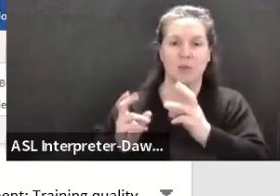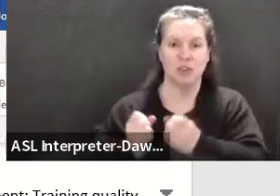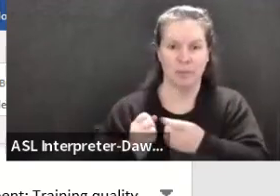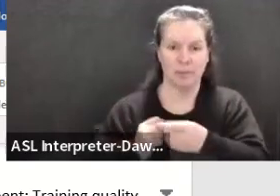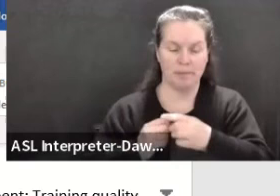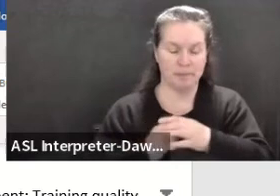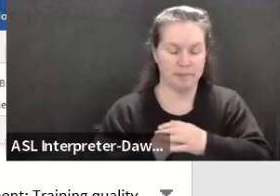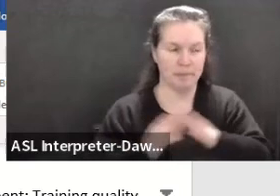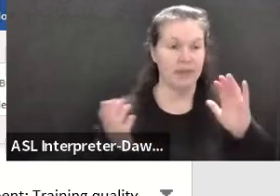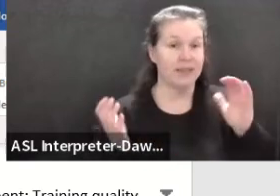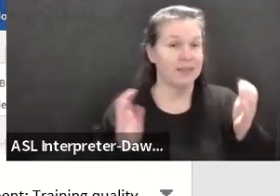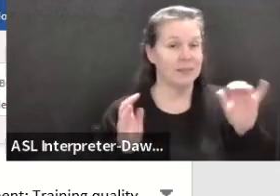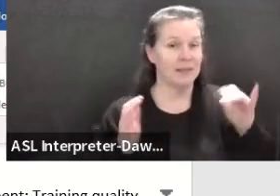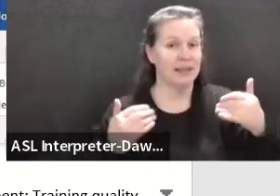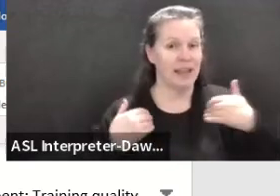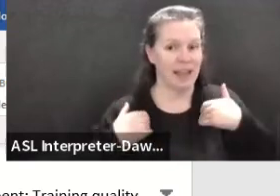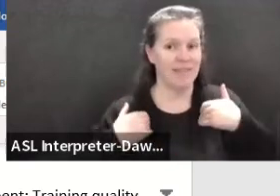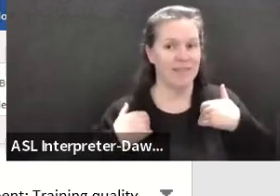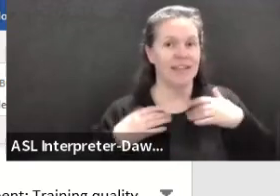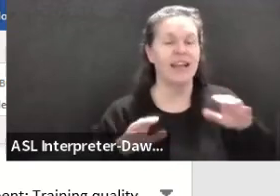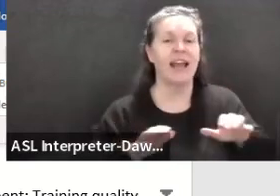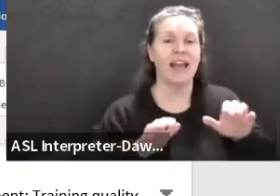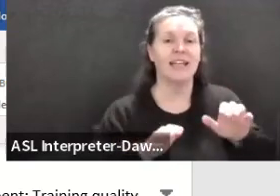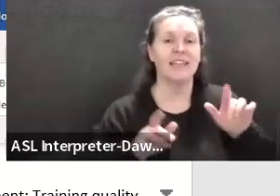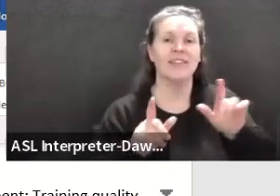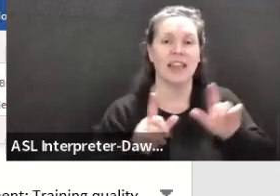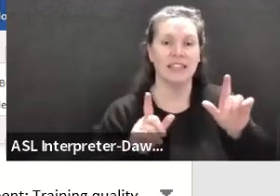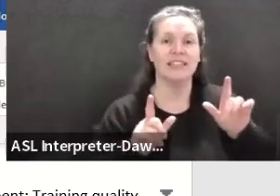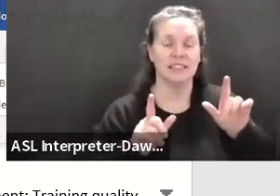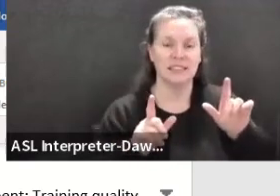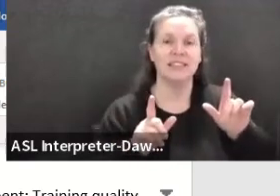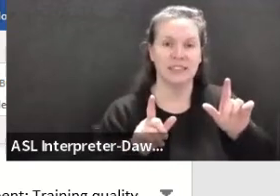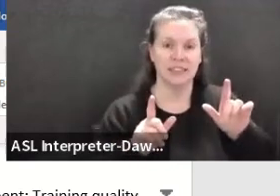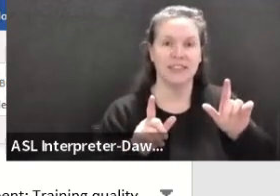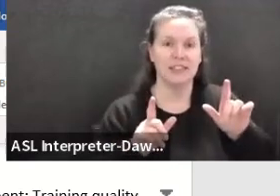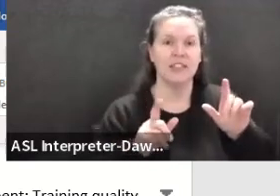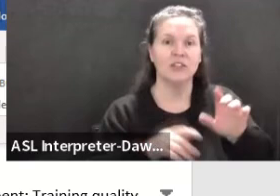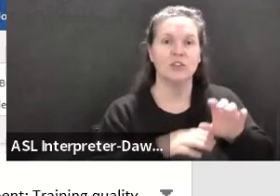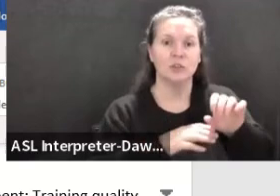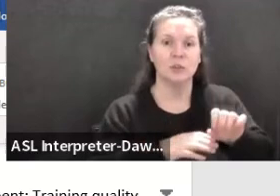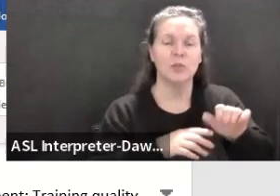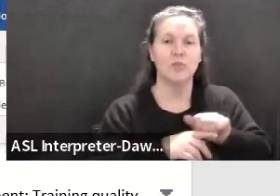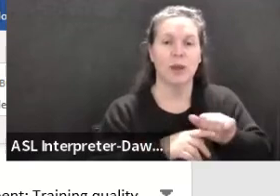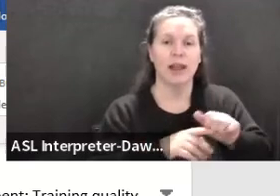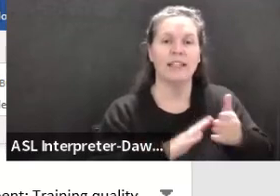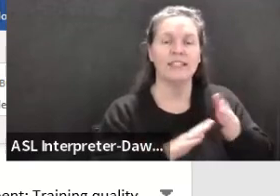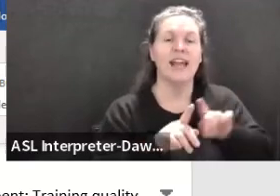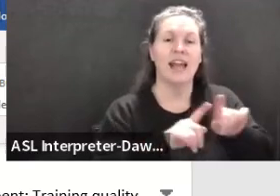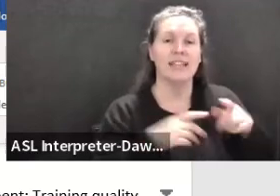And it seems like having an active license to practice as a healthcare professional, may be limiting